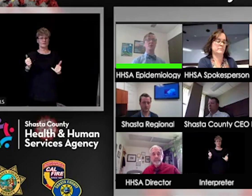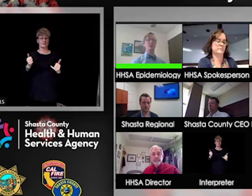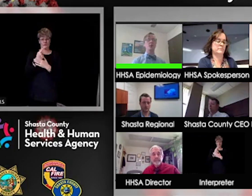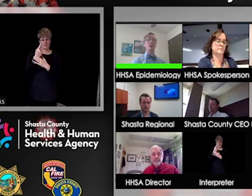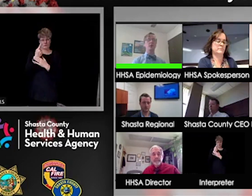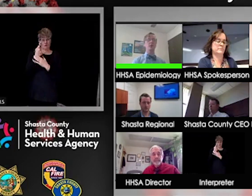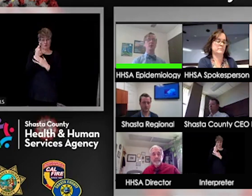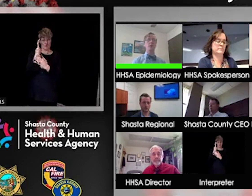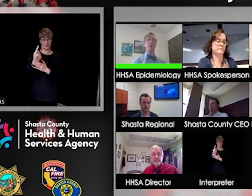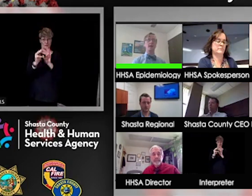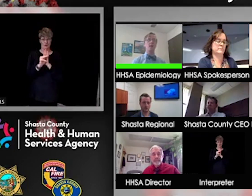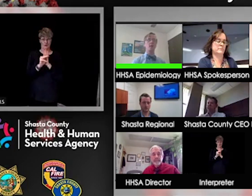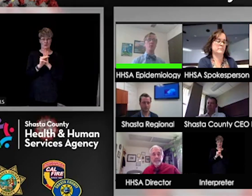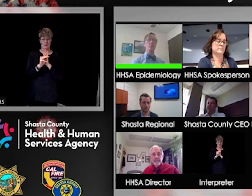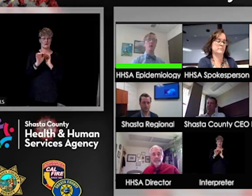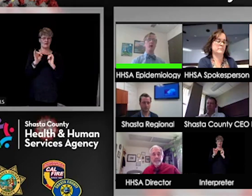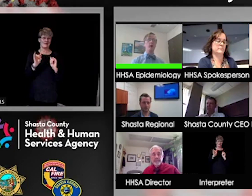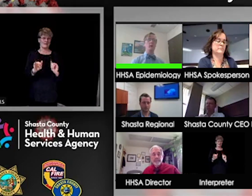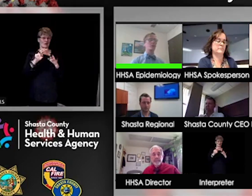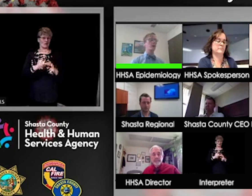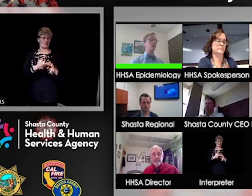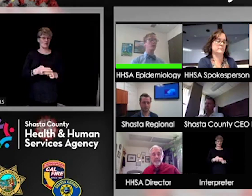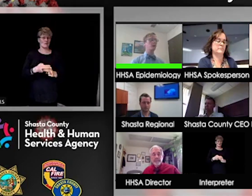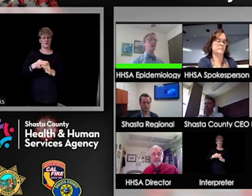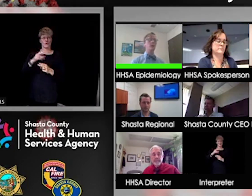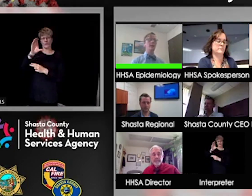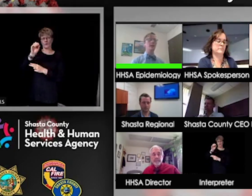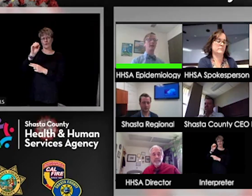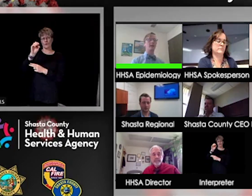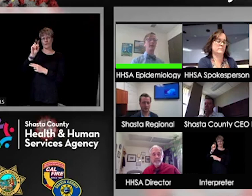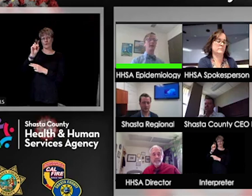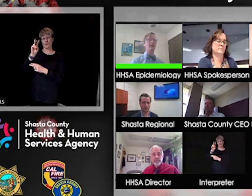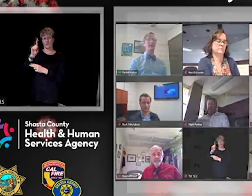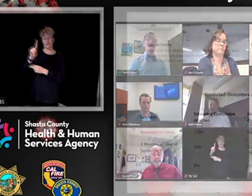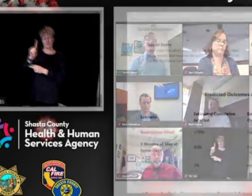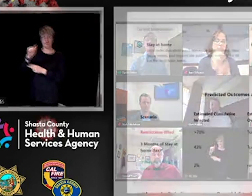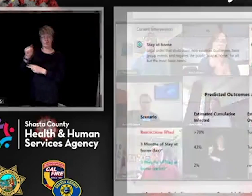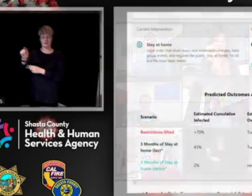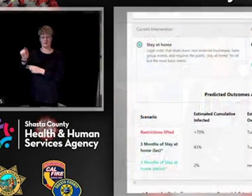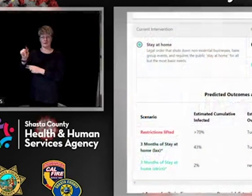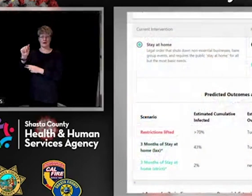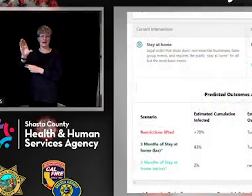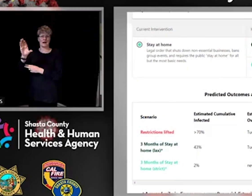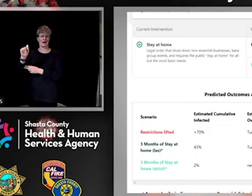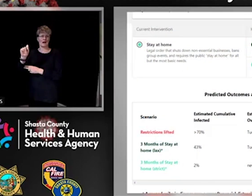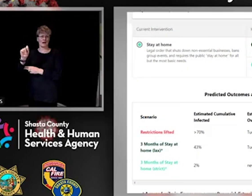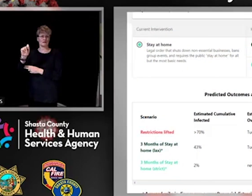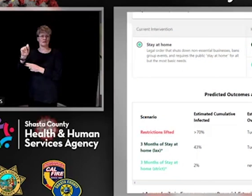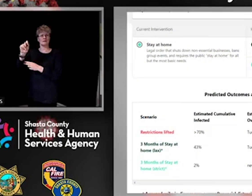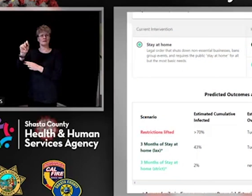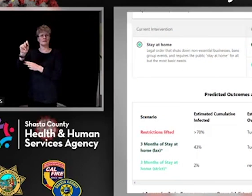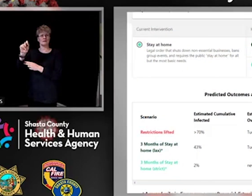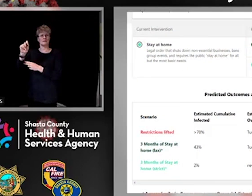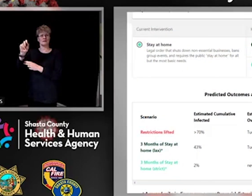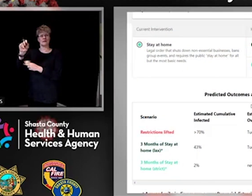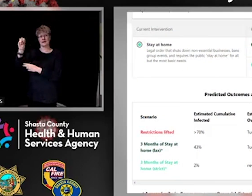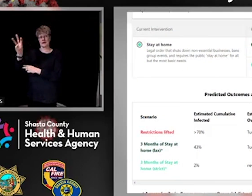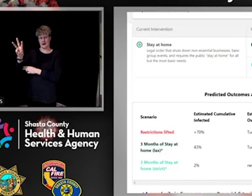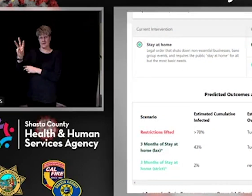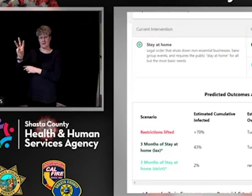the COVID Act Now. So, we’ll go ahead and start looking at that one at this time. So,